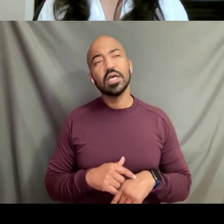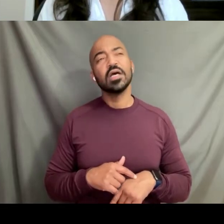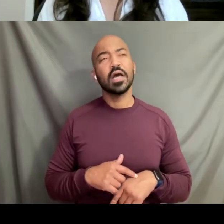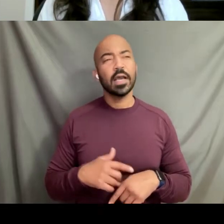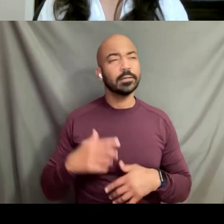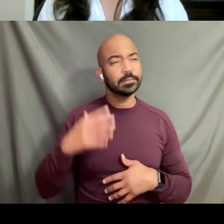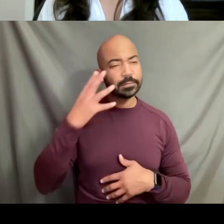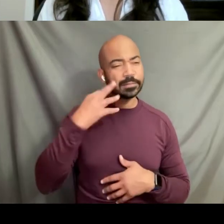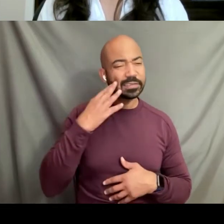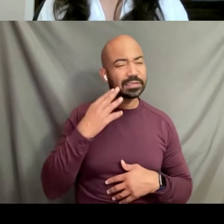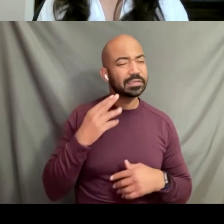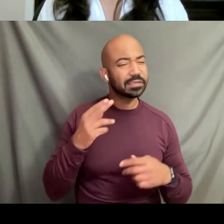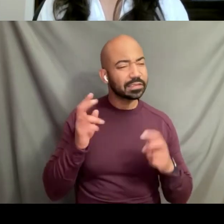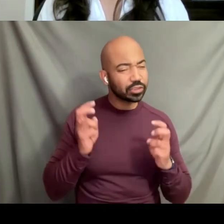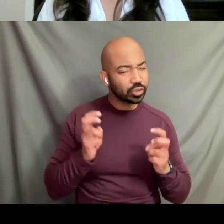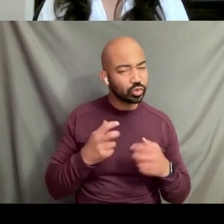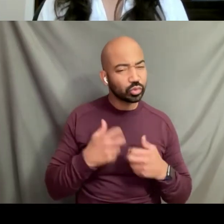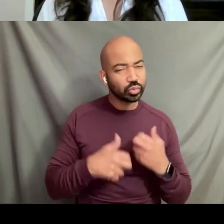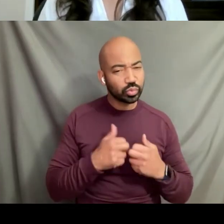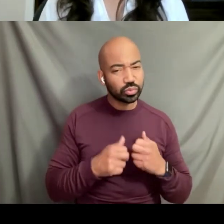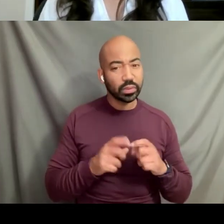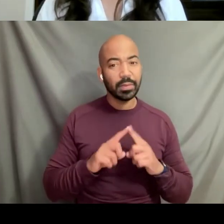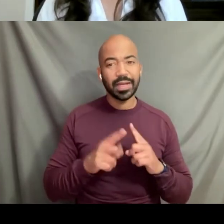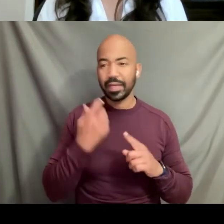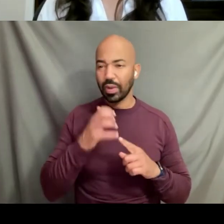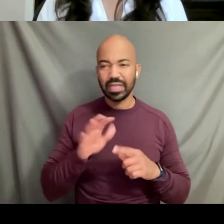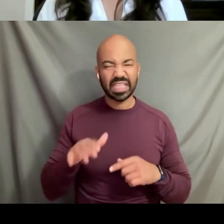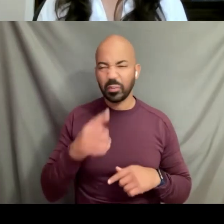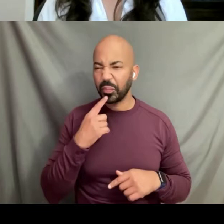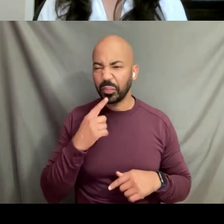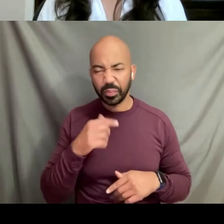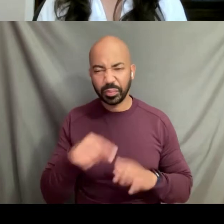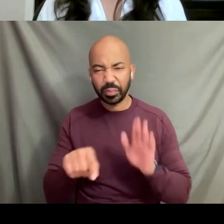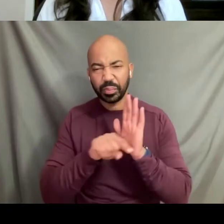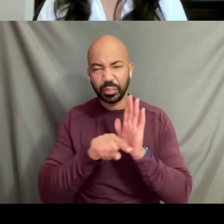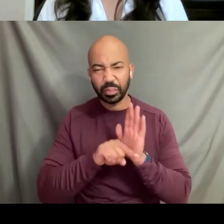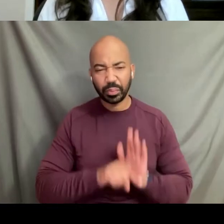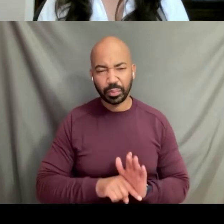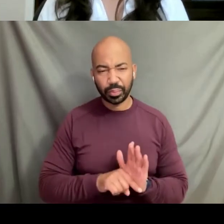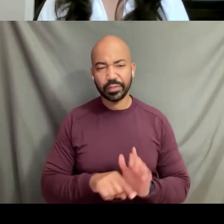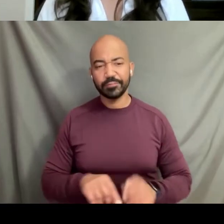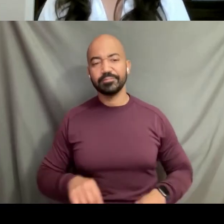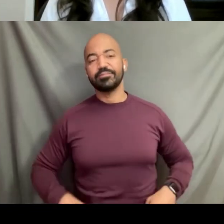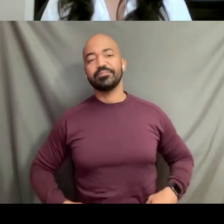discourage him from coming because then I knew that something must have been wrong somewhere,